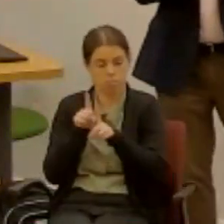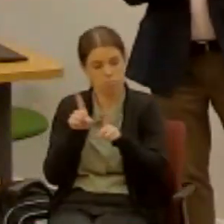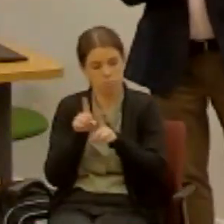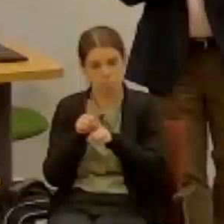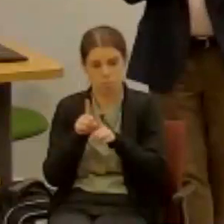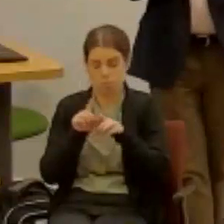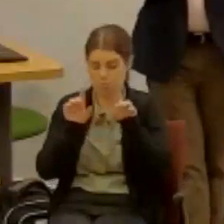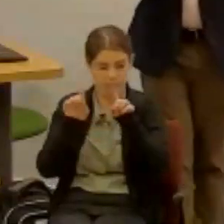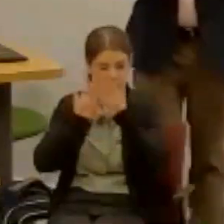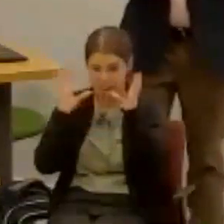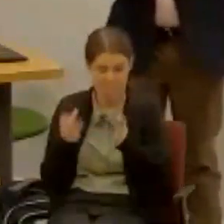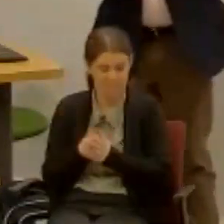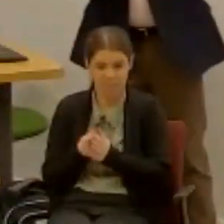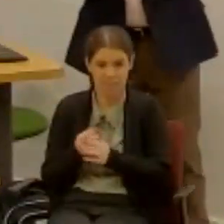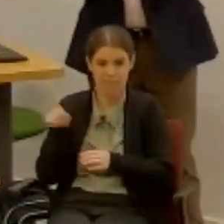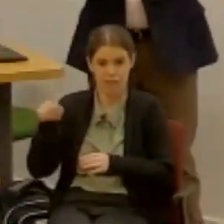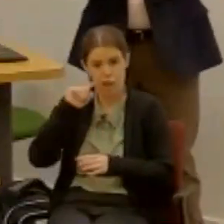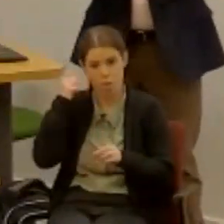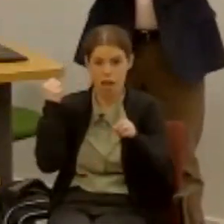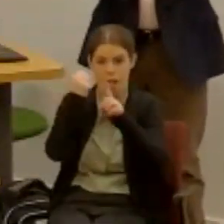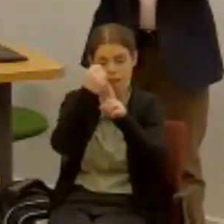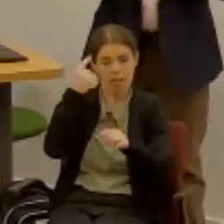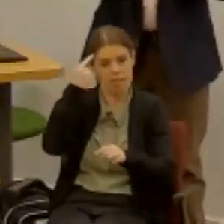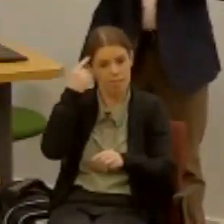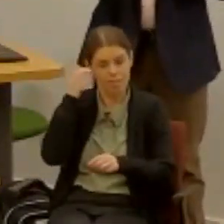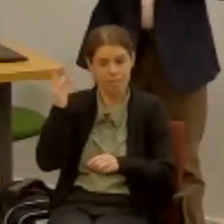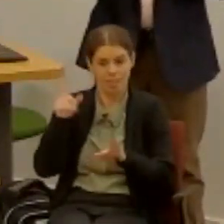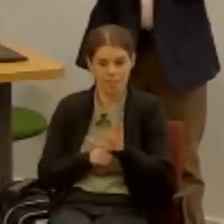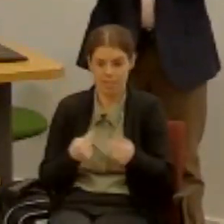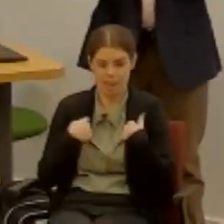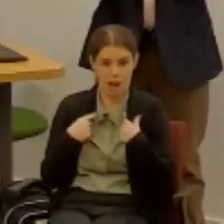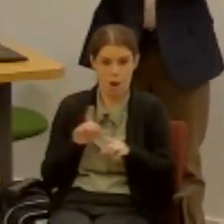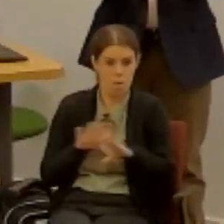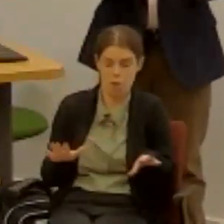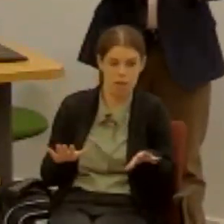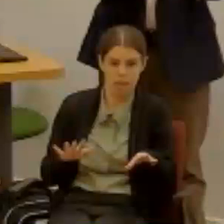Every week will hit. He will hit the ball for 10 years, and I won't hit the ball and at the end of that 10-year